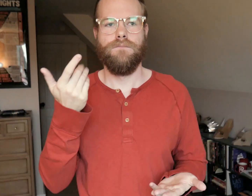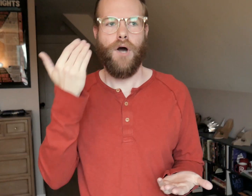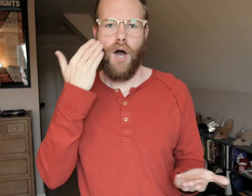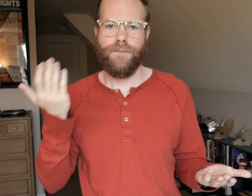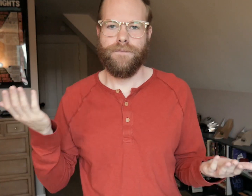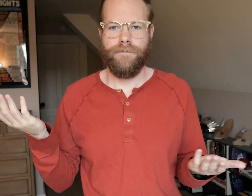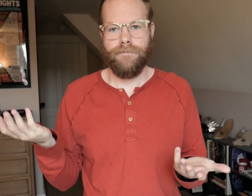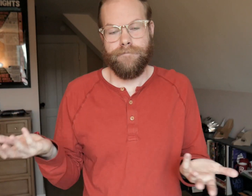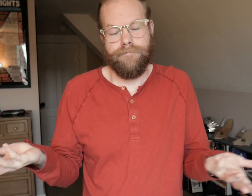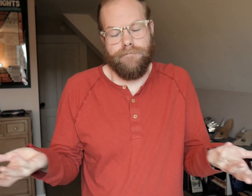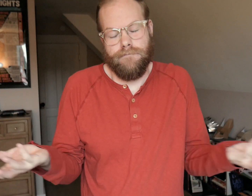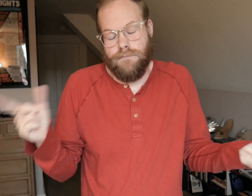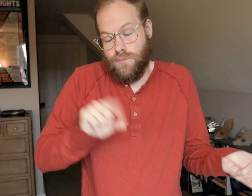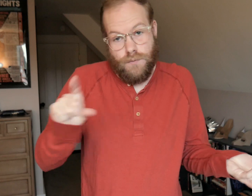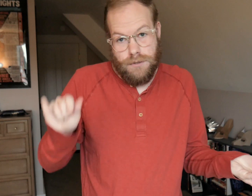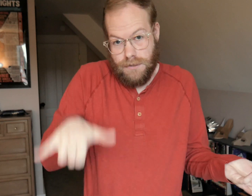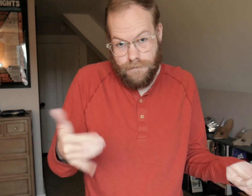[zoom in] you know, 2020 that.